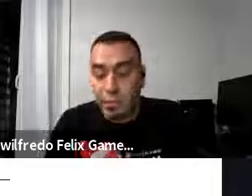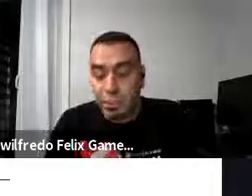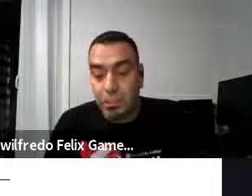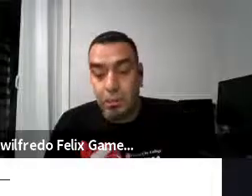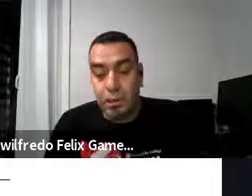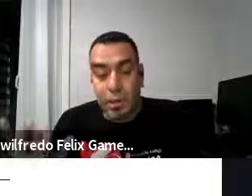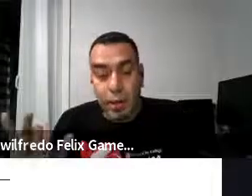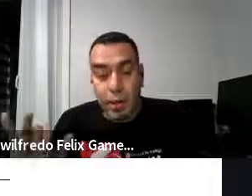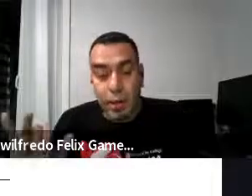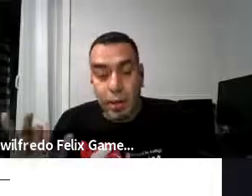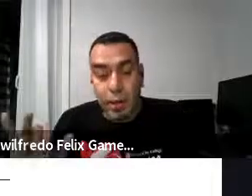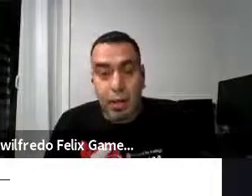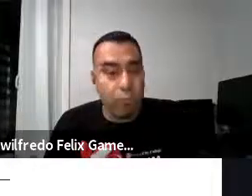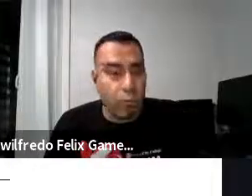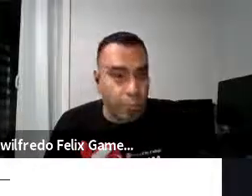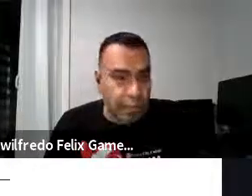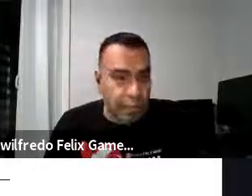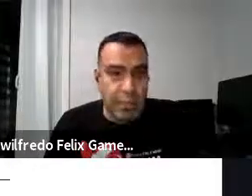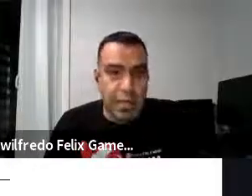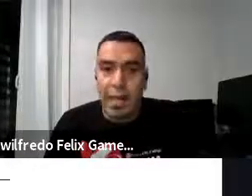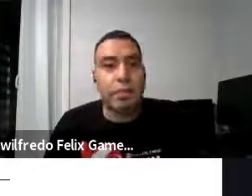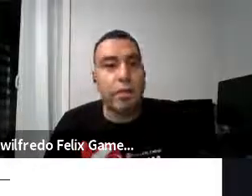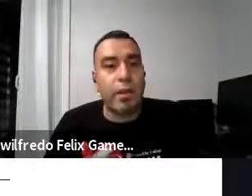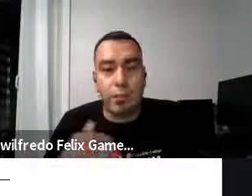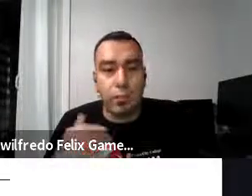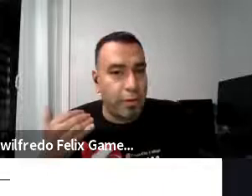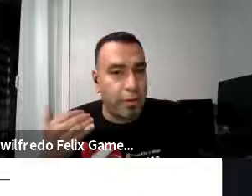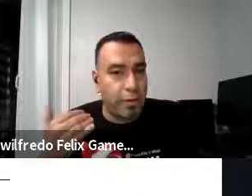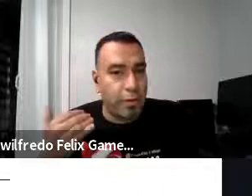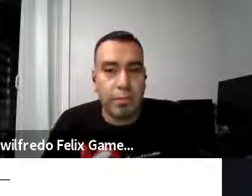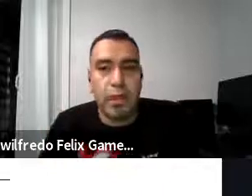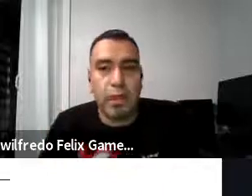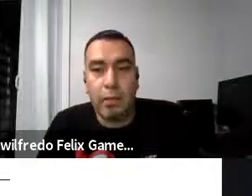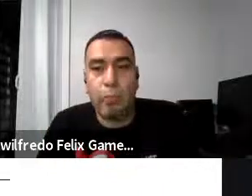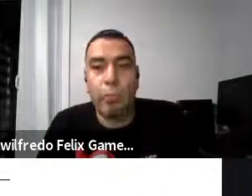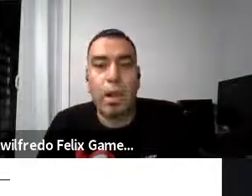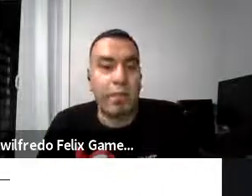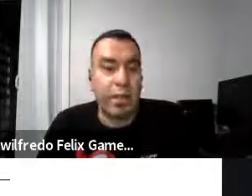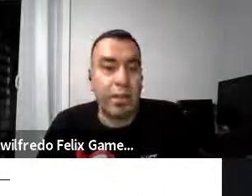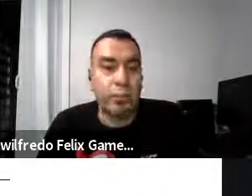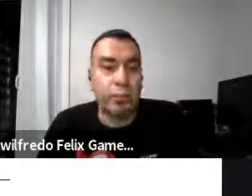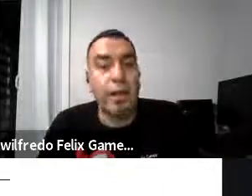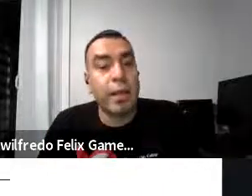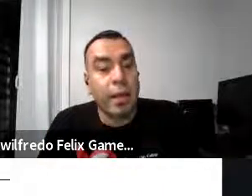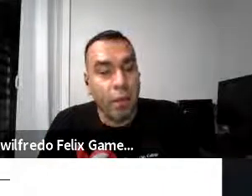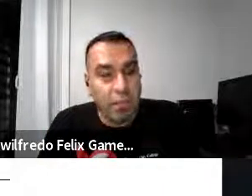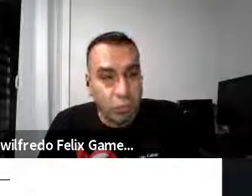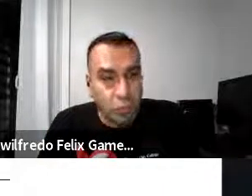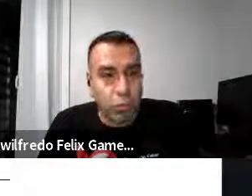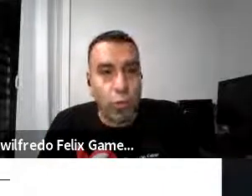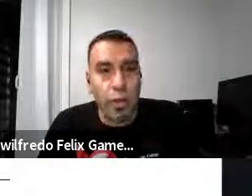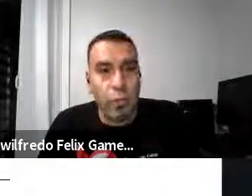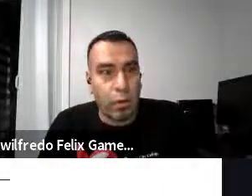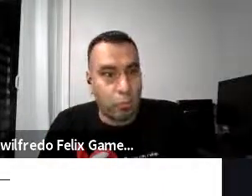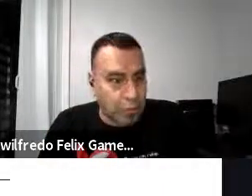citizenship DACA work permits anything related to immigration. We have it there. So if you have any students, or anyone who